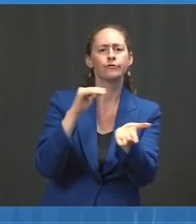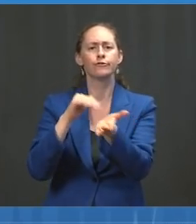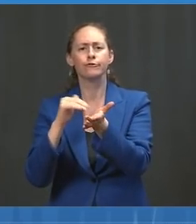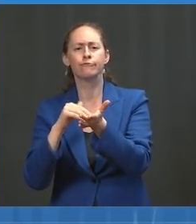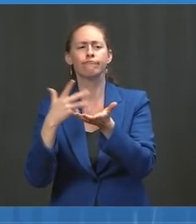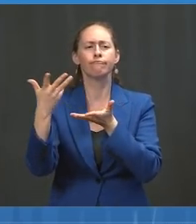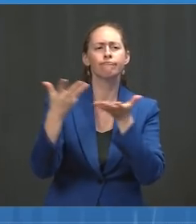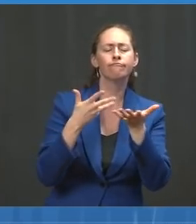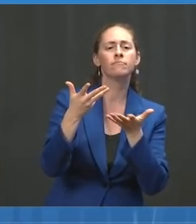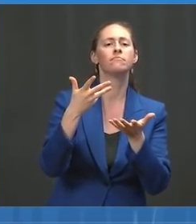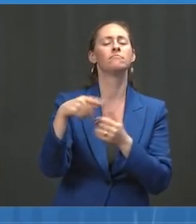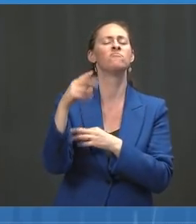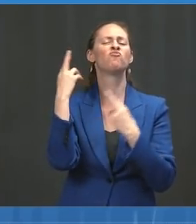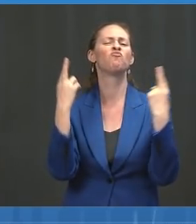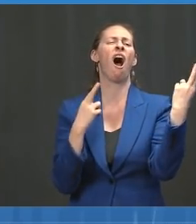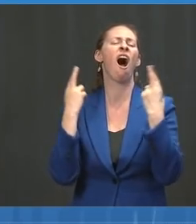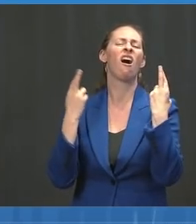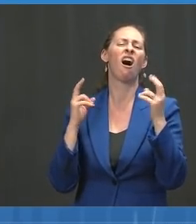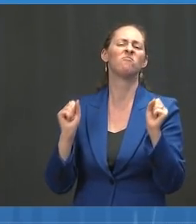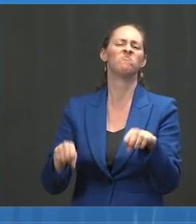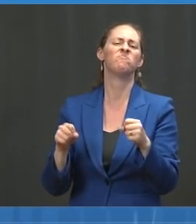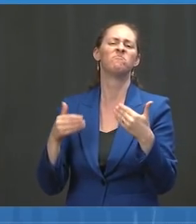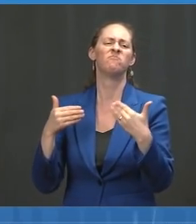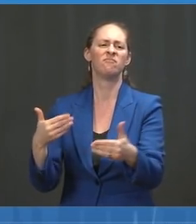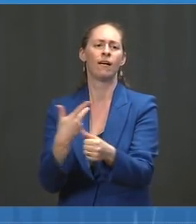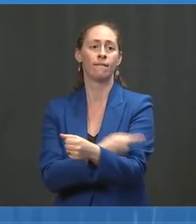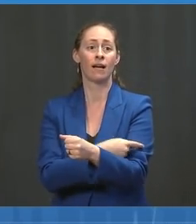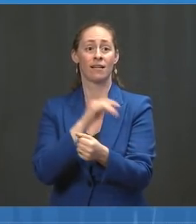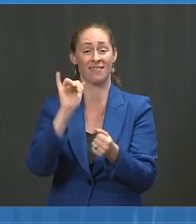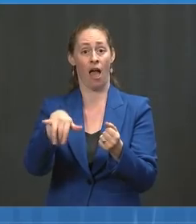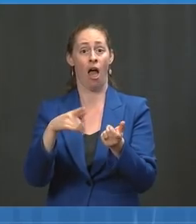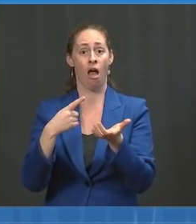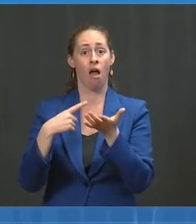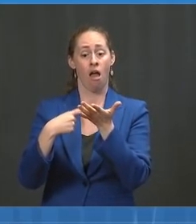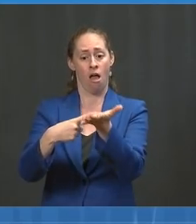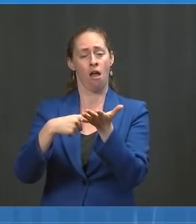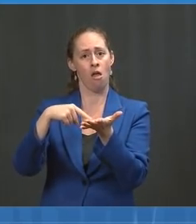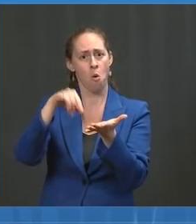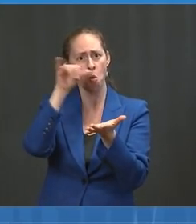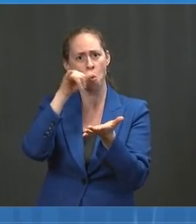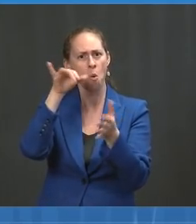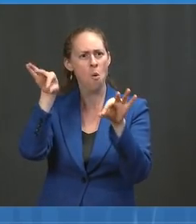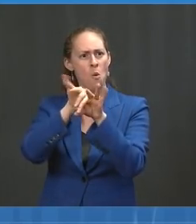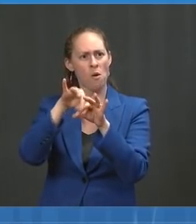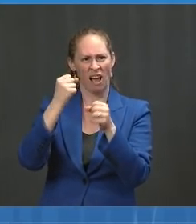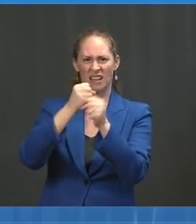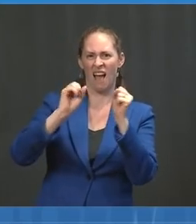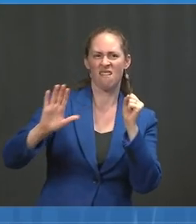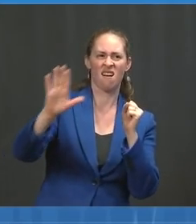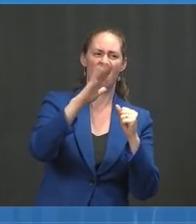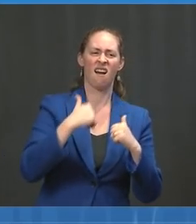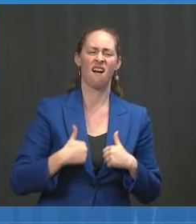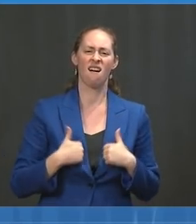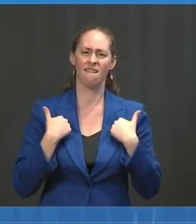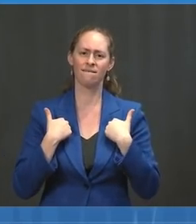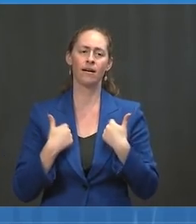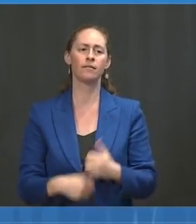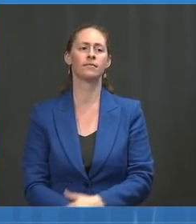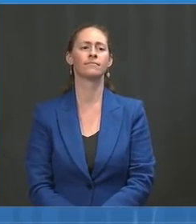and those conversations have saved lives. Now they have yet another tool to help people understand the safety and effectiveness of the vaccines.